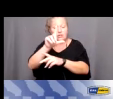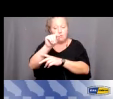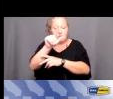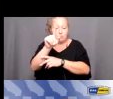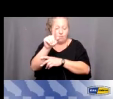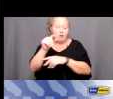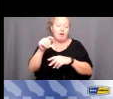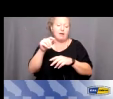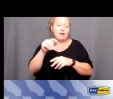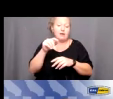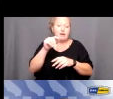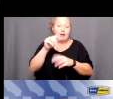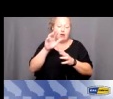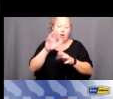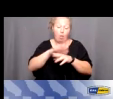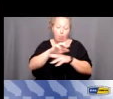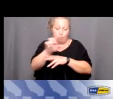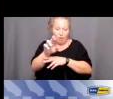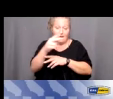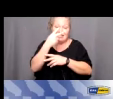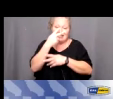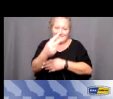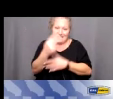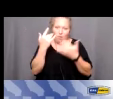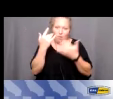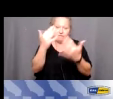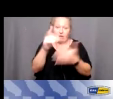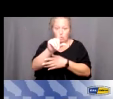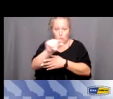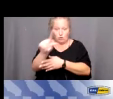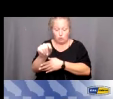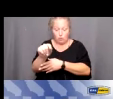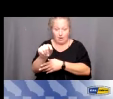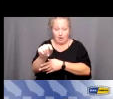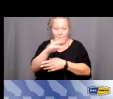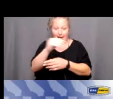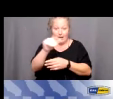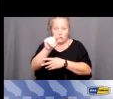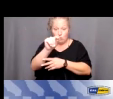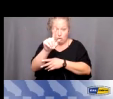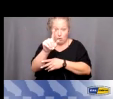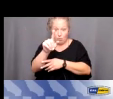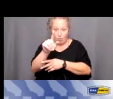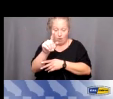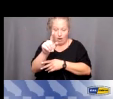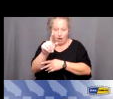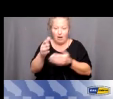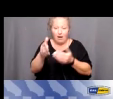and in the Graphic to the right you can see the wildfires in 2020 in 2021 make up over half this graph.